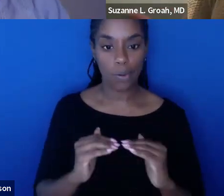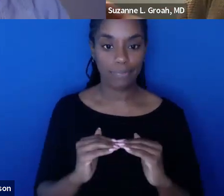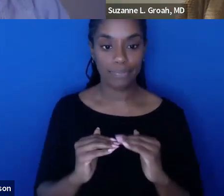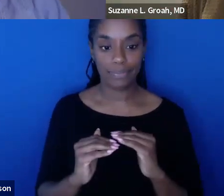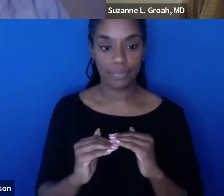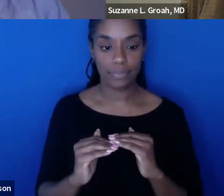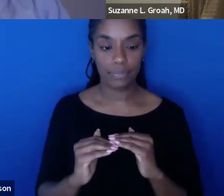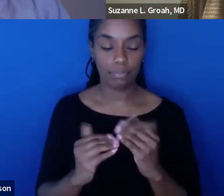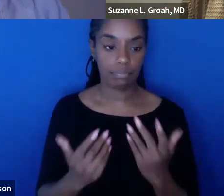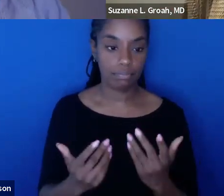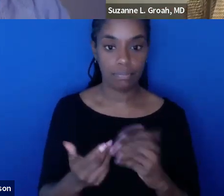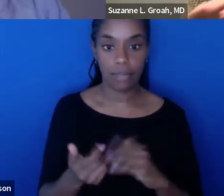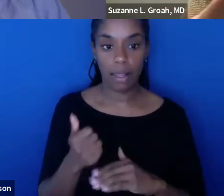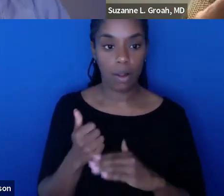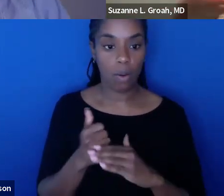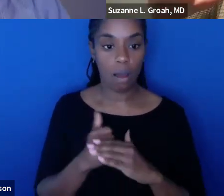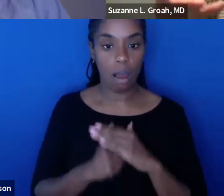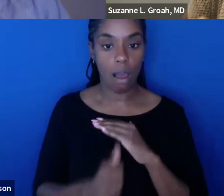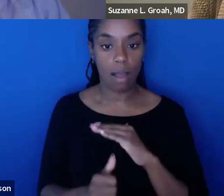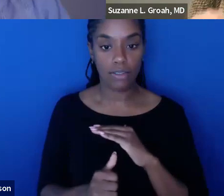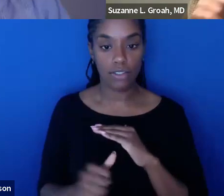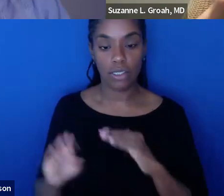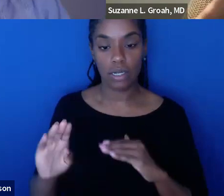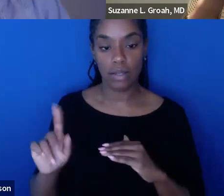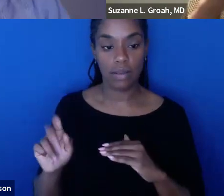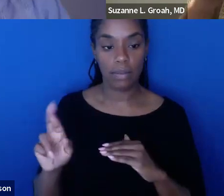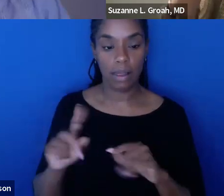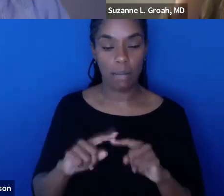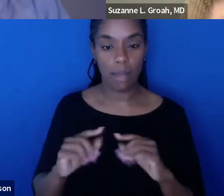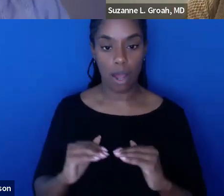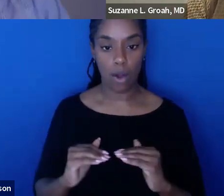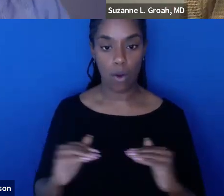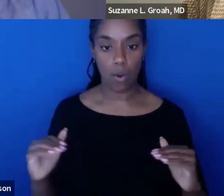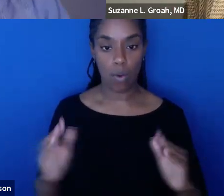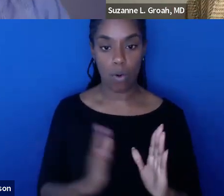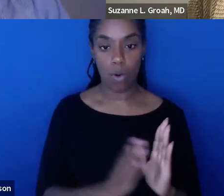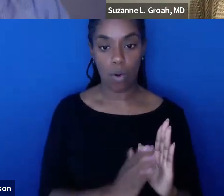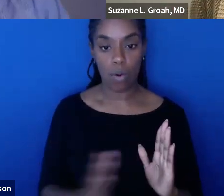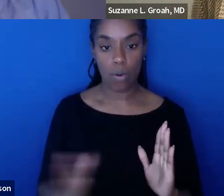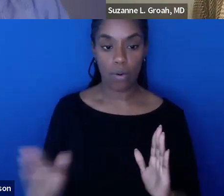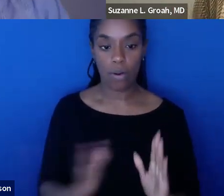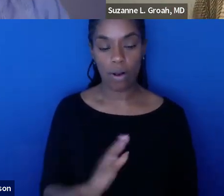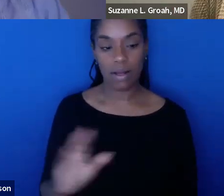kind of right under the bladder, but across sort of where that urethra, that tube exiting the bladder is.